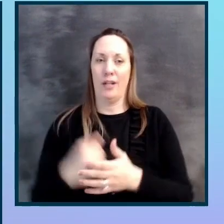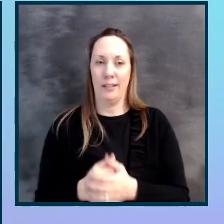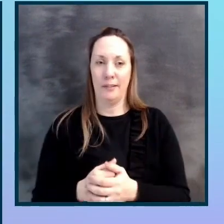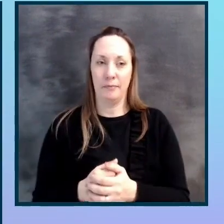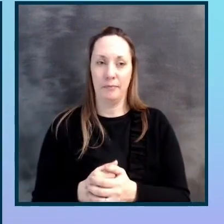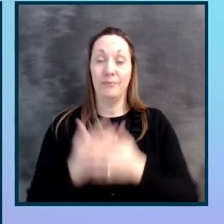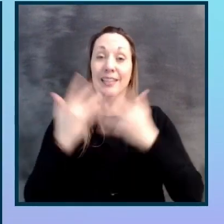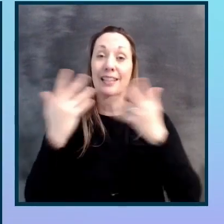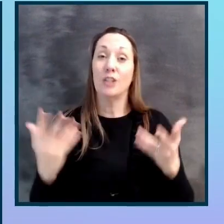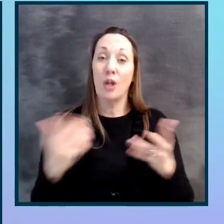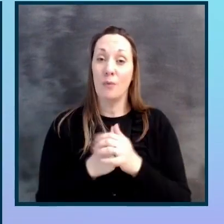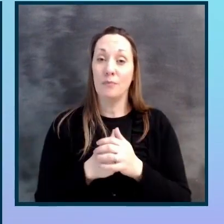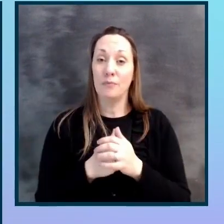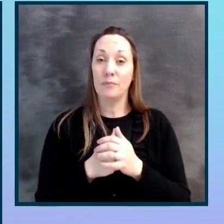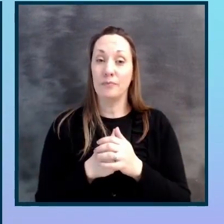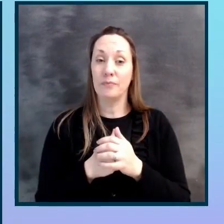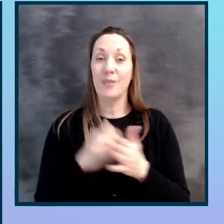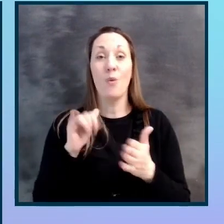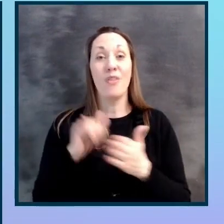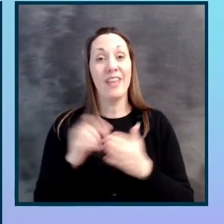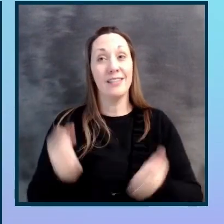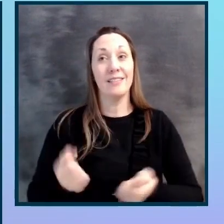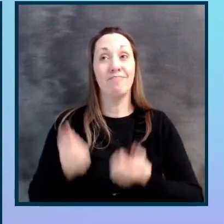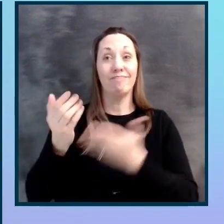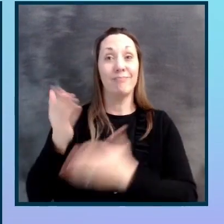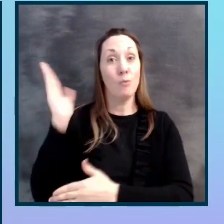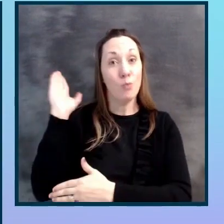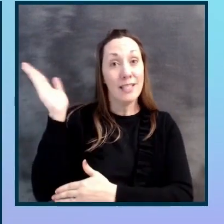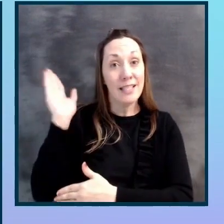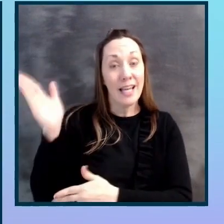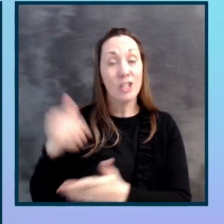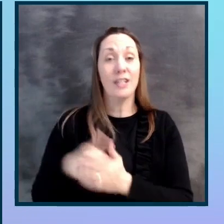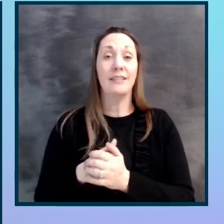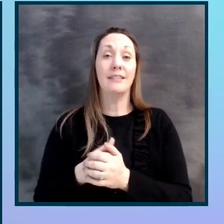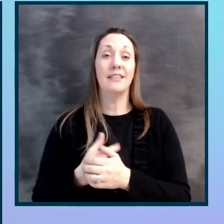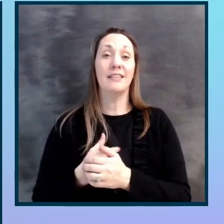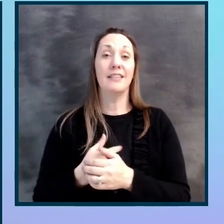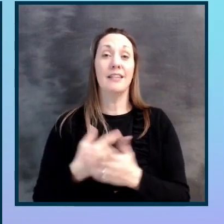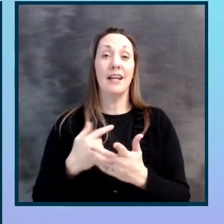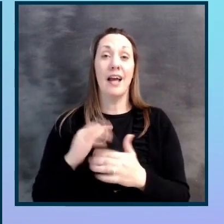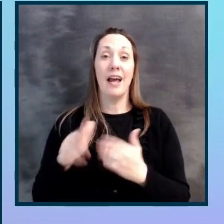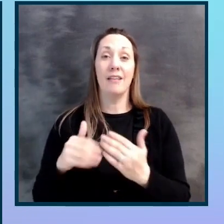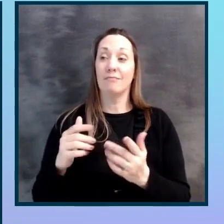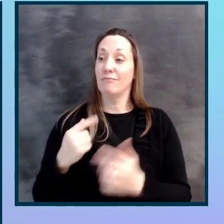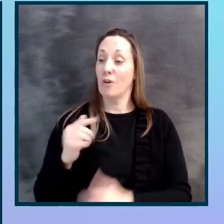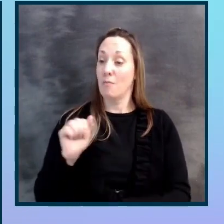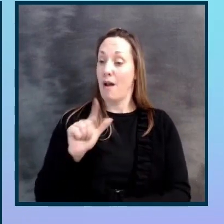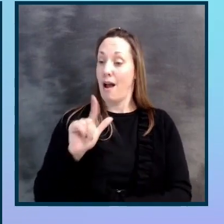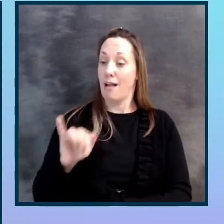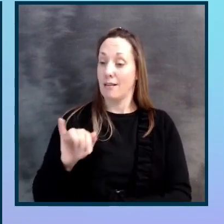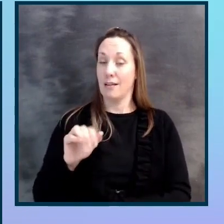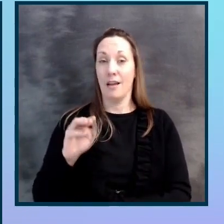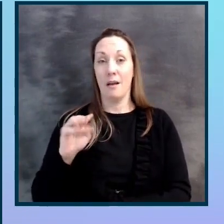So, well, that's our presentation. And on behalf of Ali, Mario, and myself,